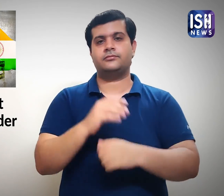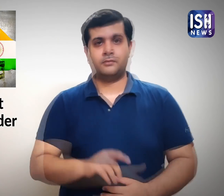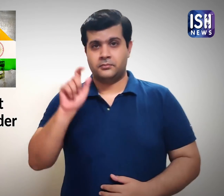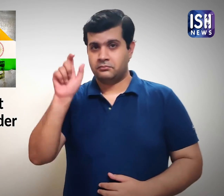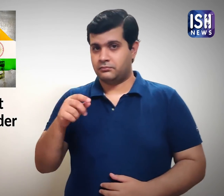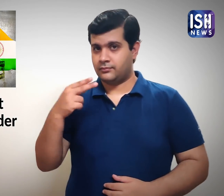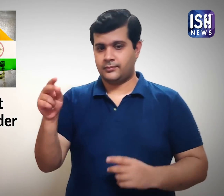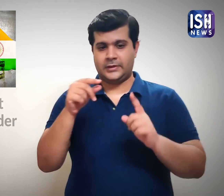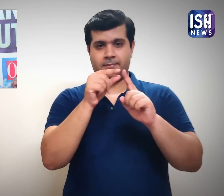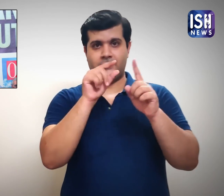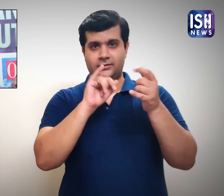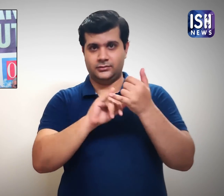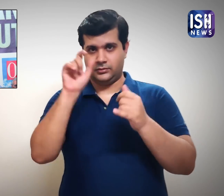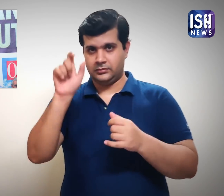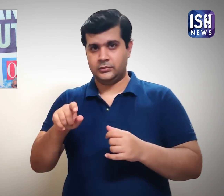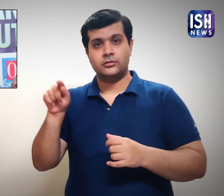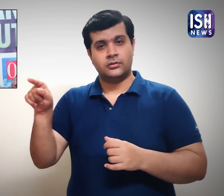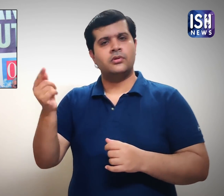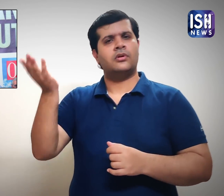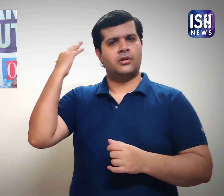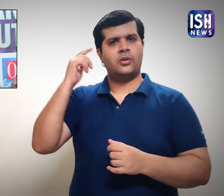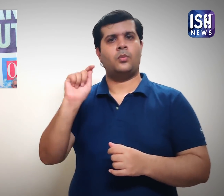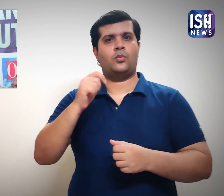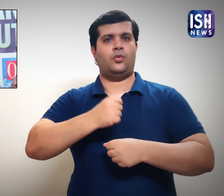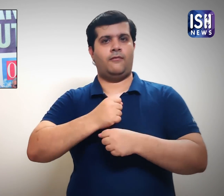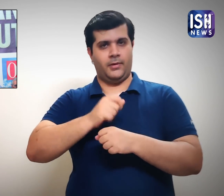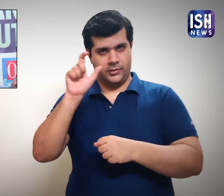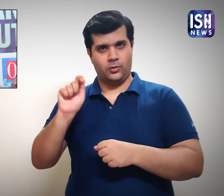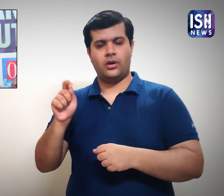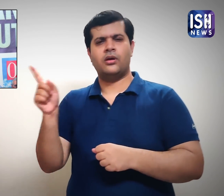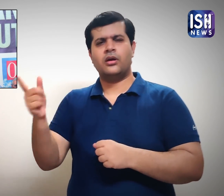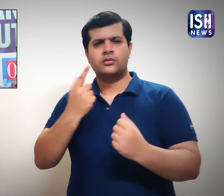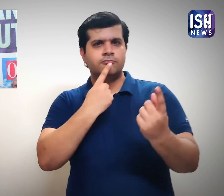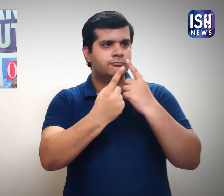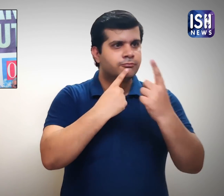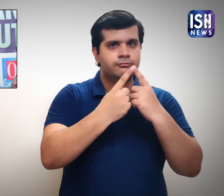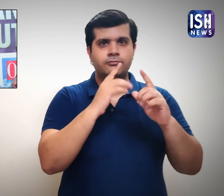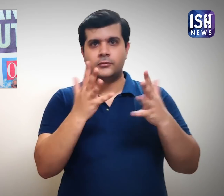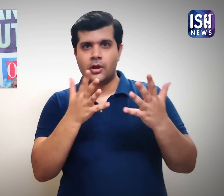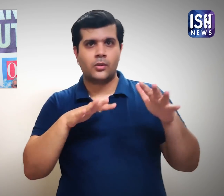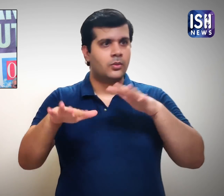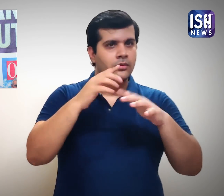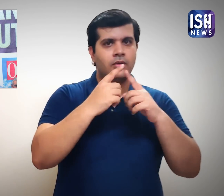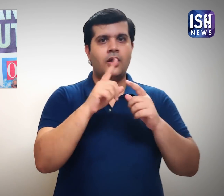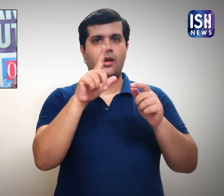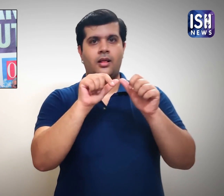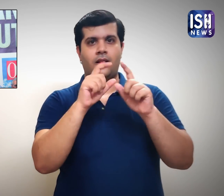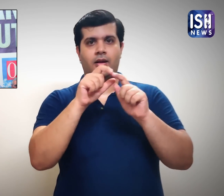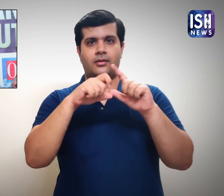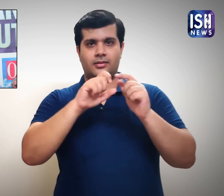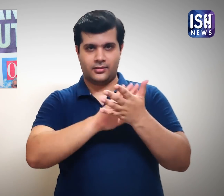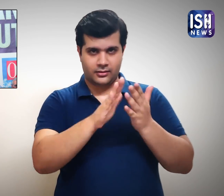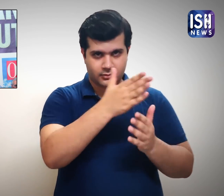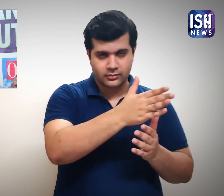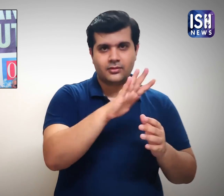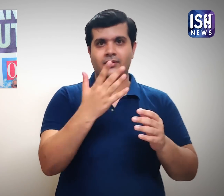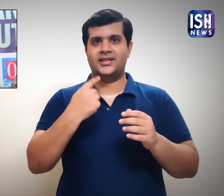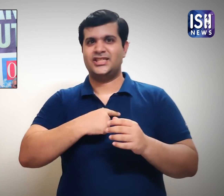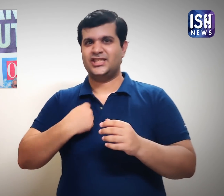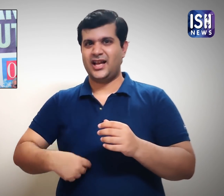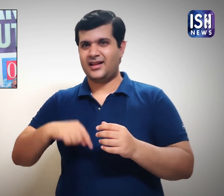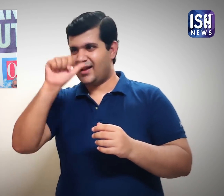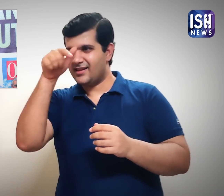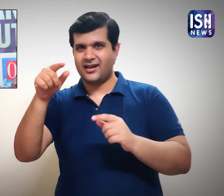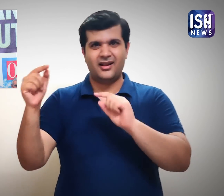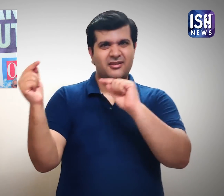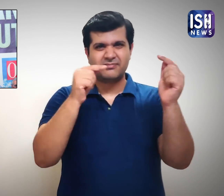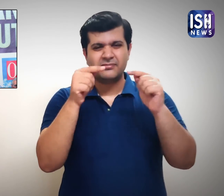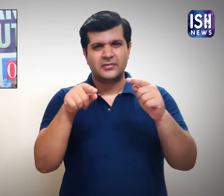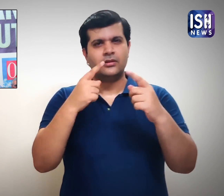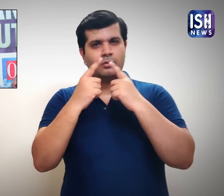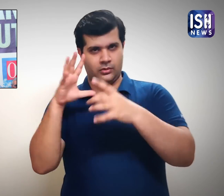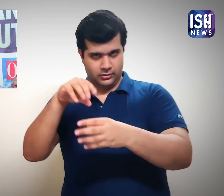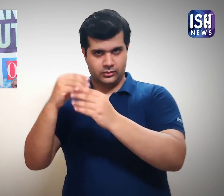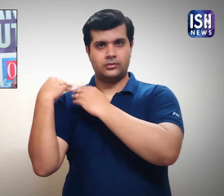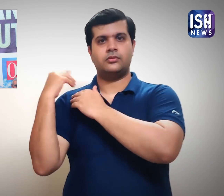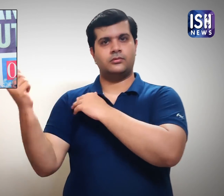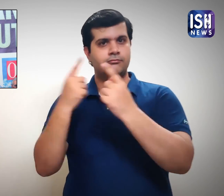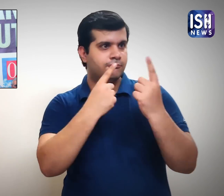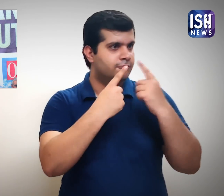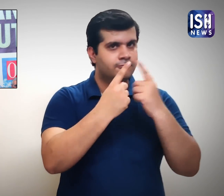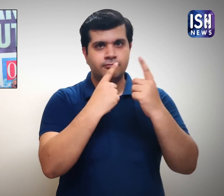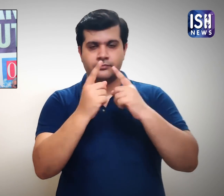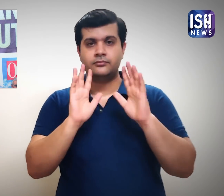An Indian diplomat P Stobdan, an expert in Ladakh and India-China affairs said,